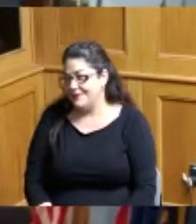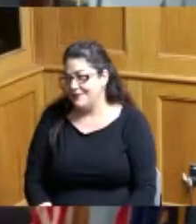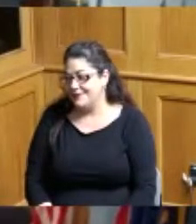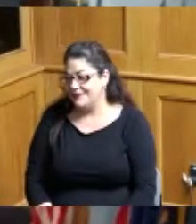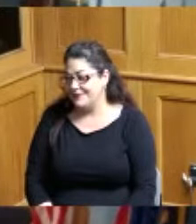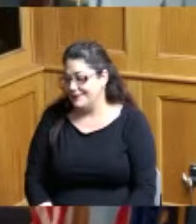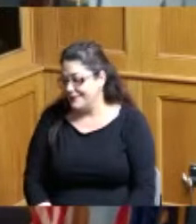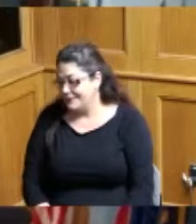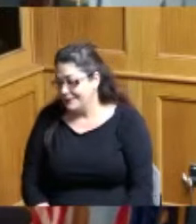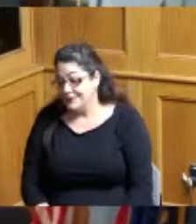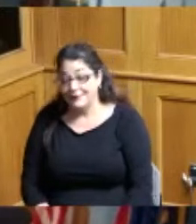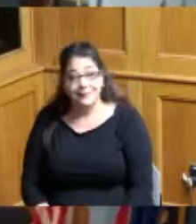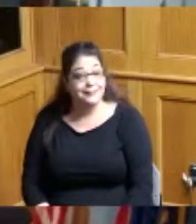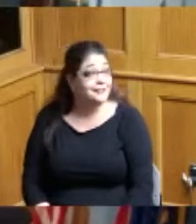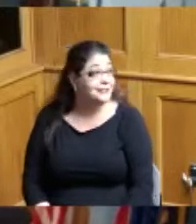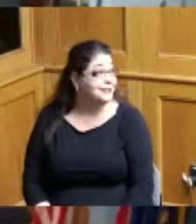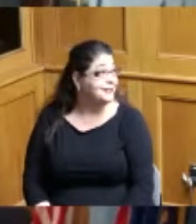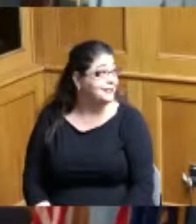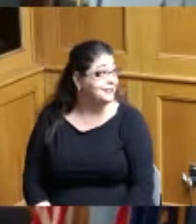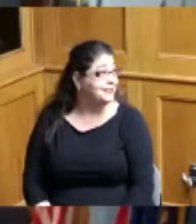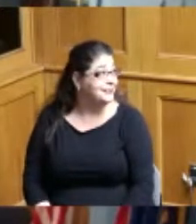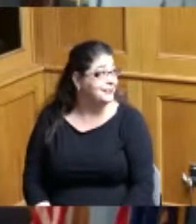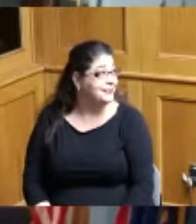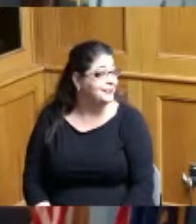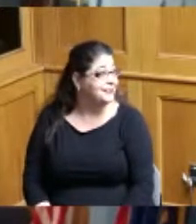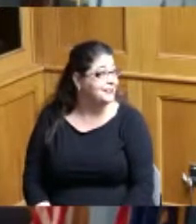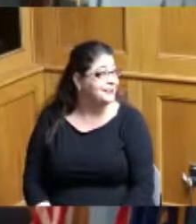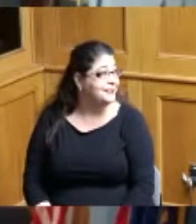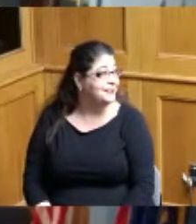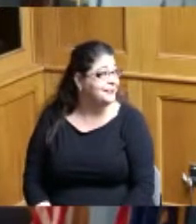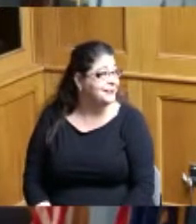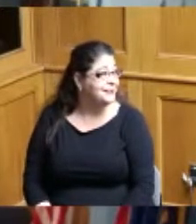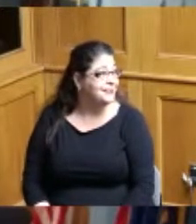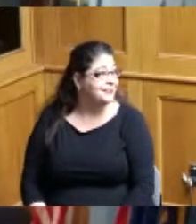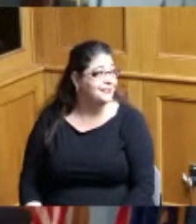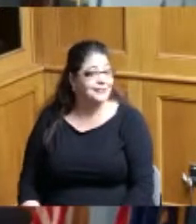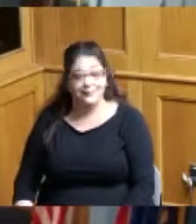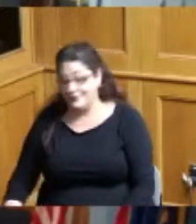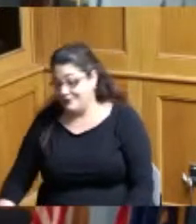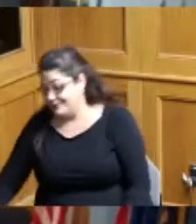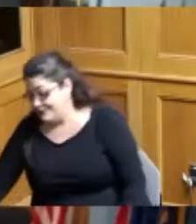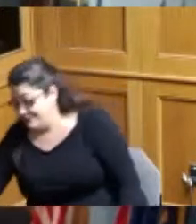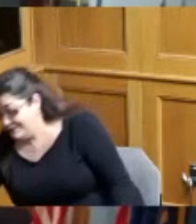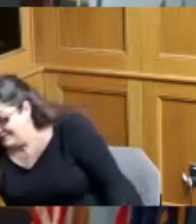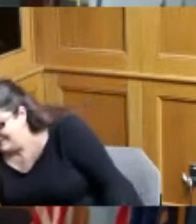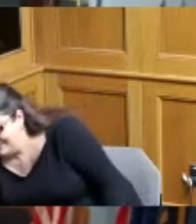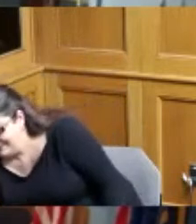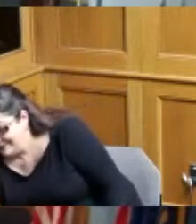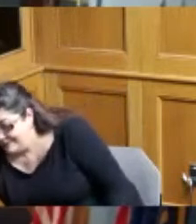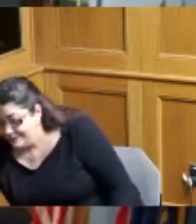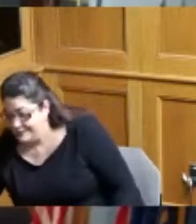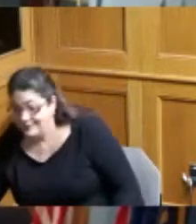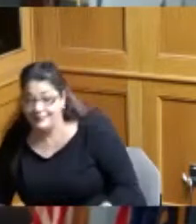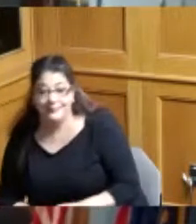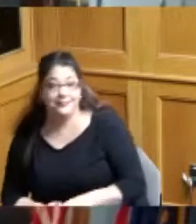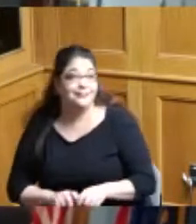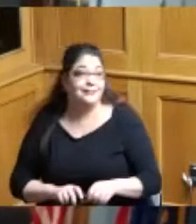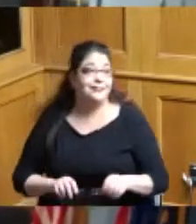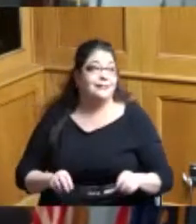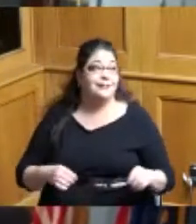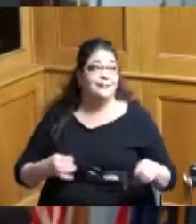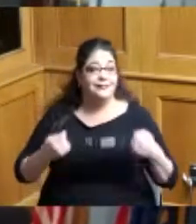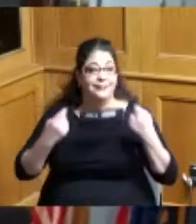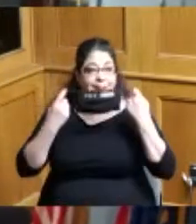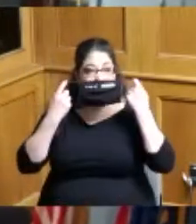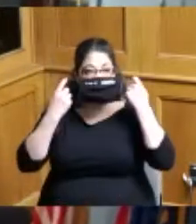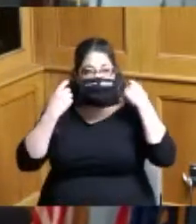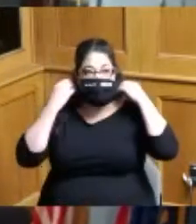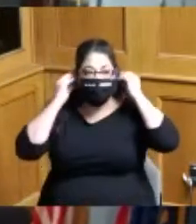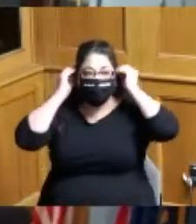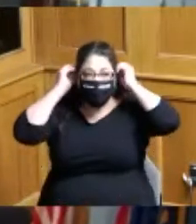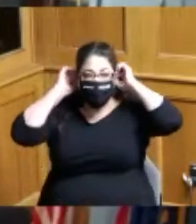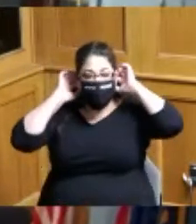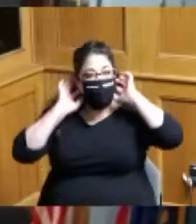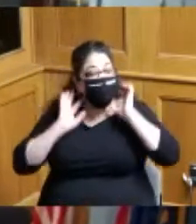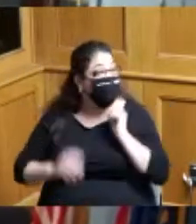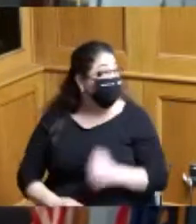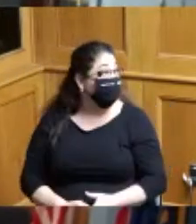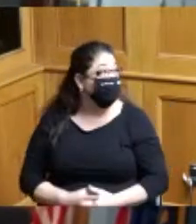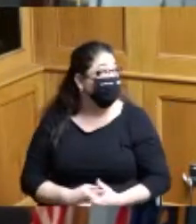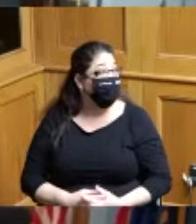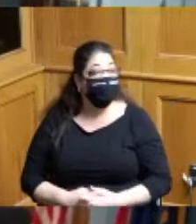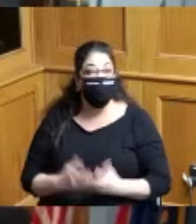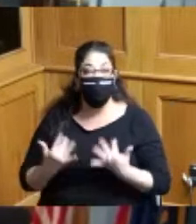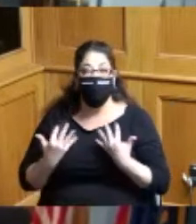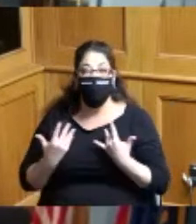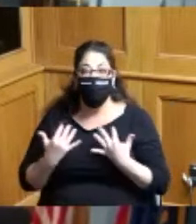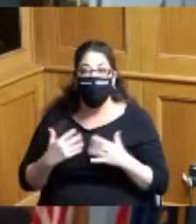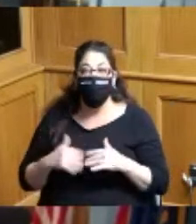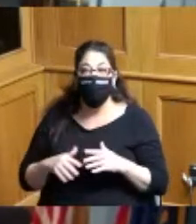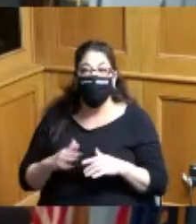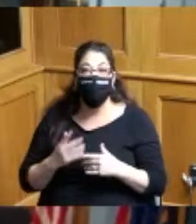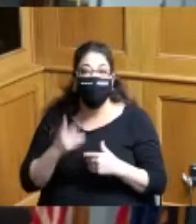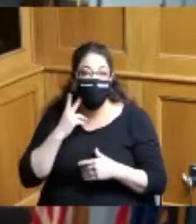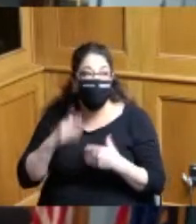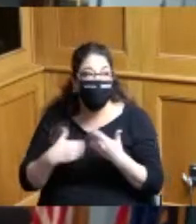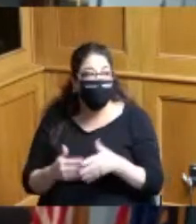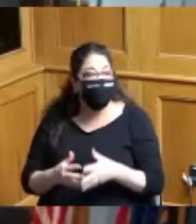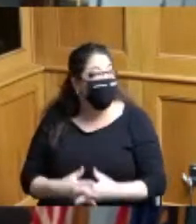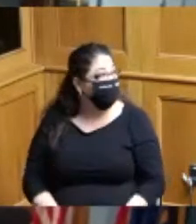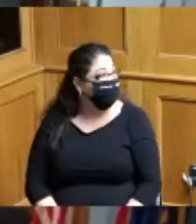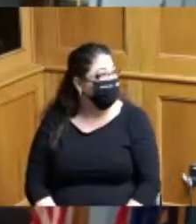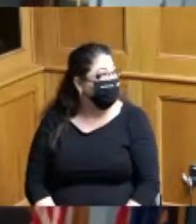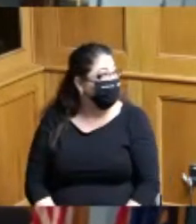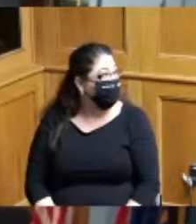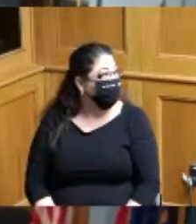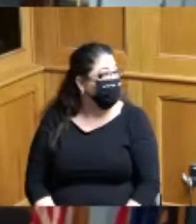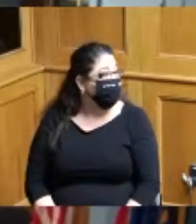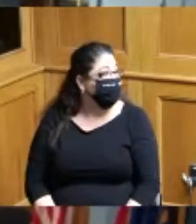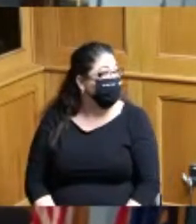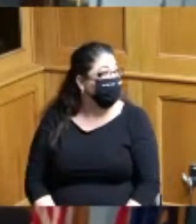Gina thank you so much